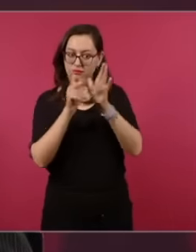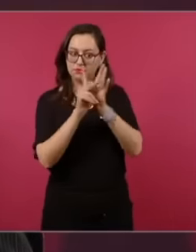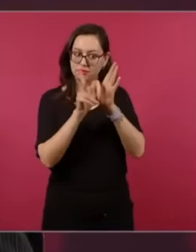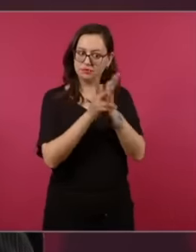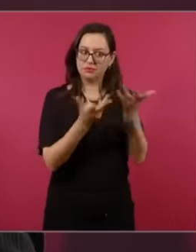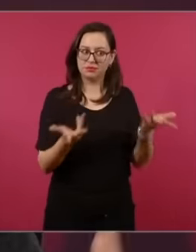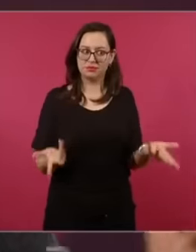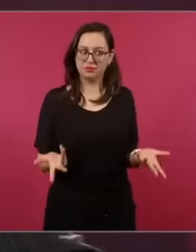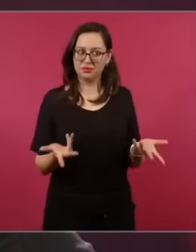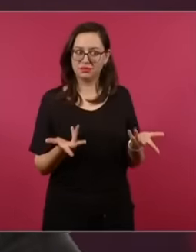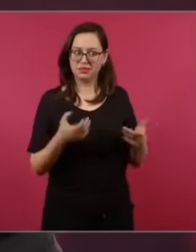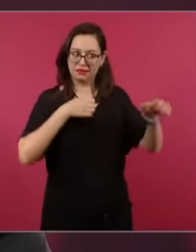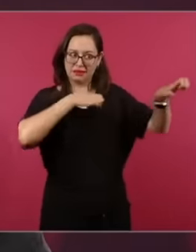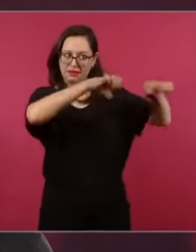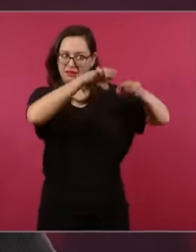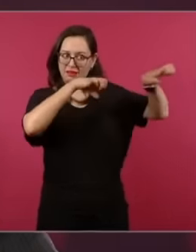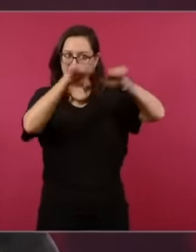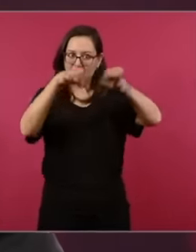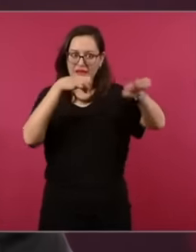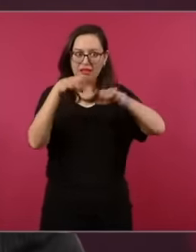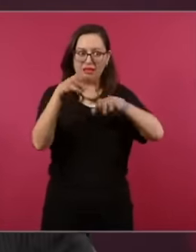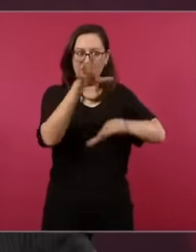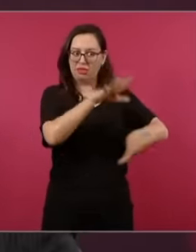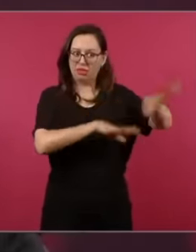to